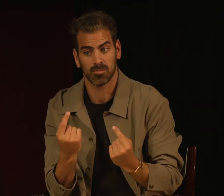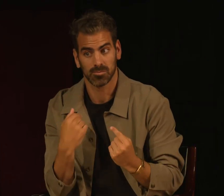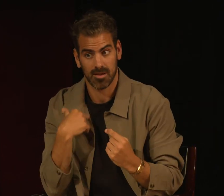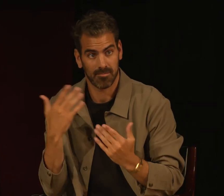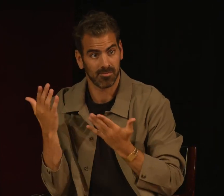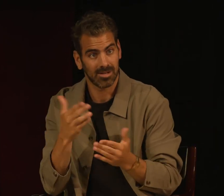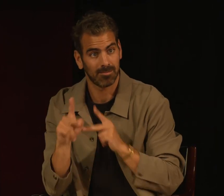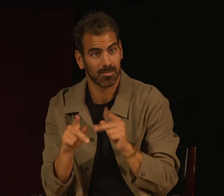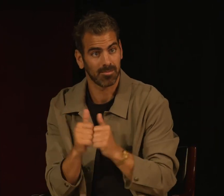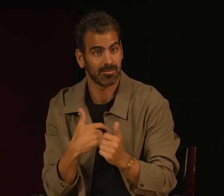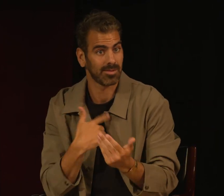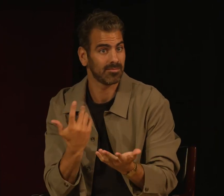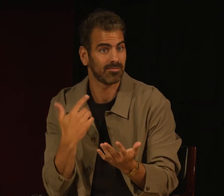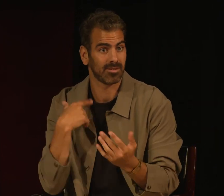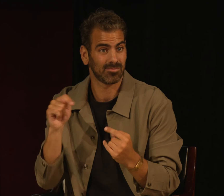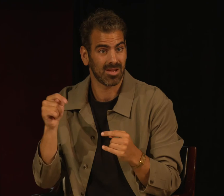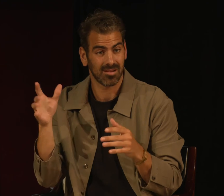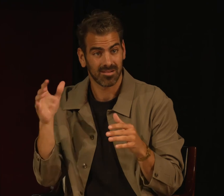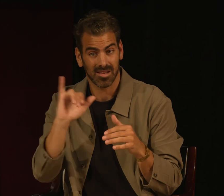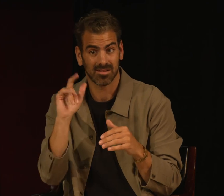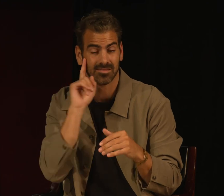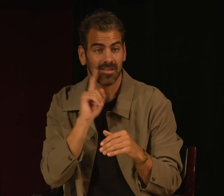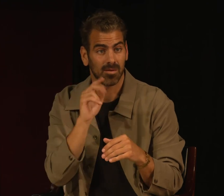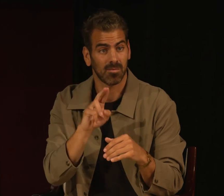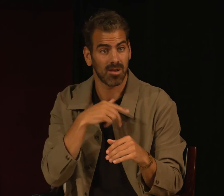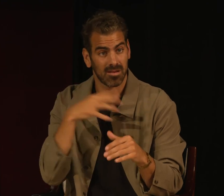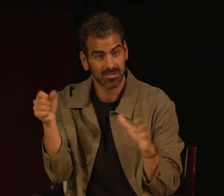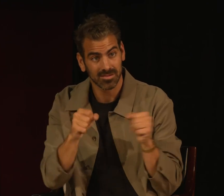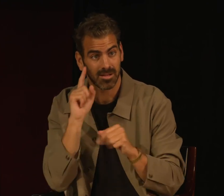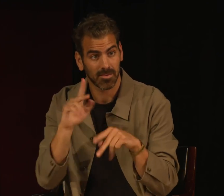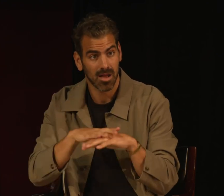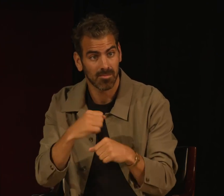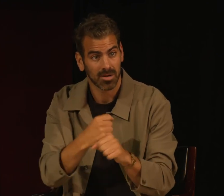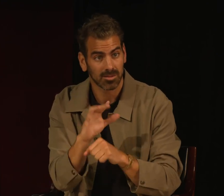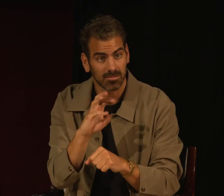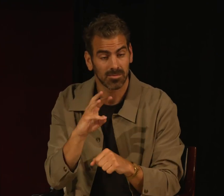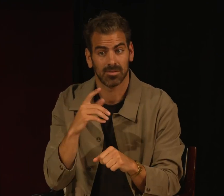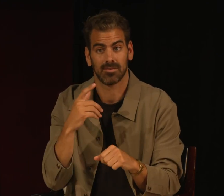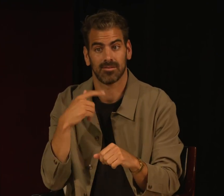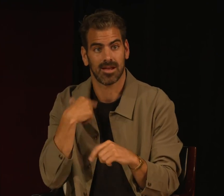And she still is the most widely known actress. So I really have been so much the only one in a lot of the space that I'm